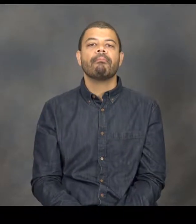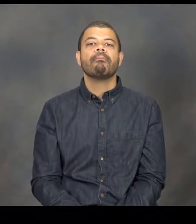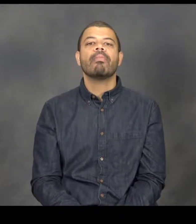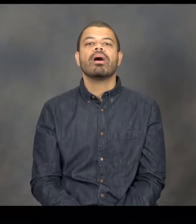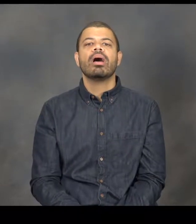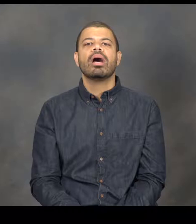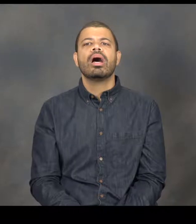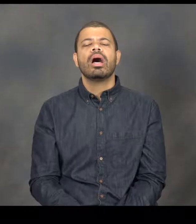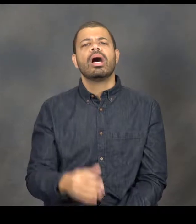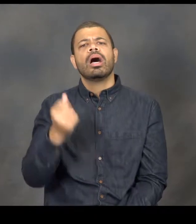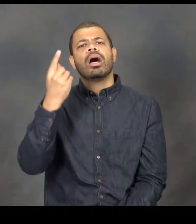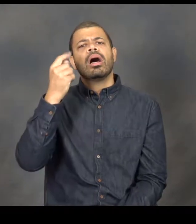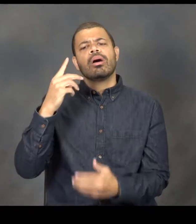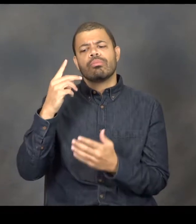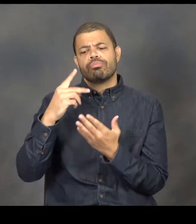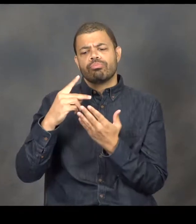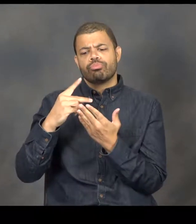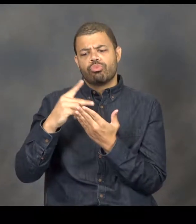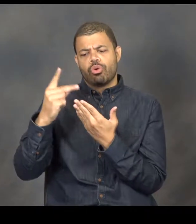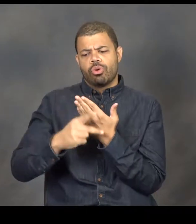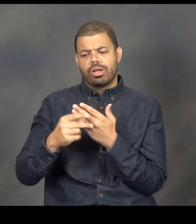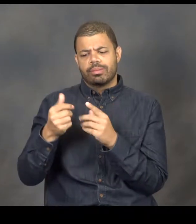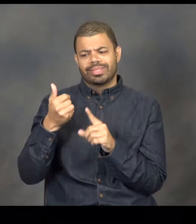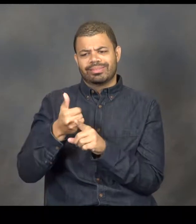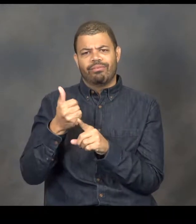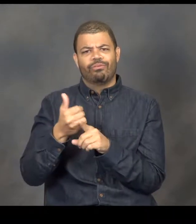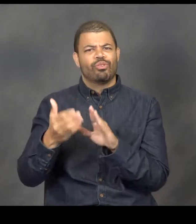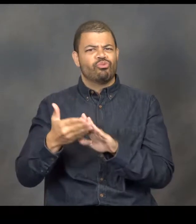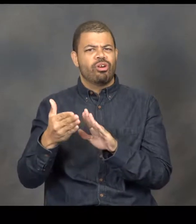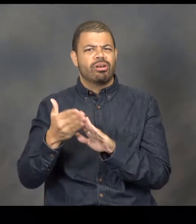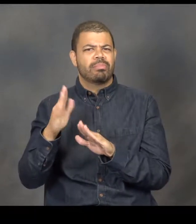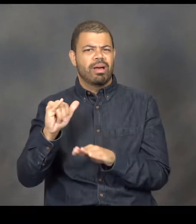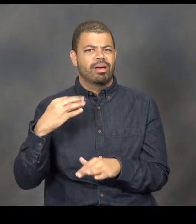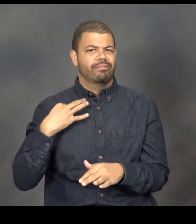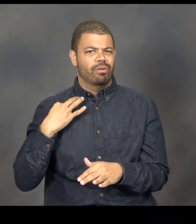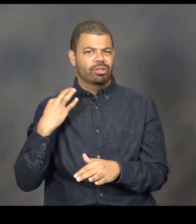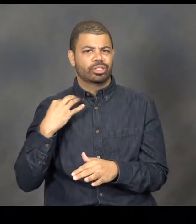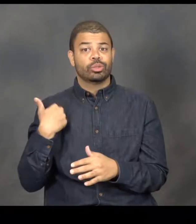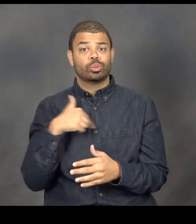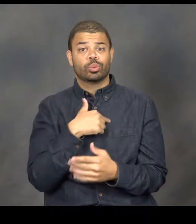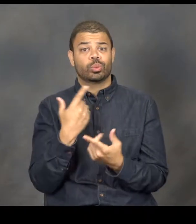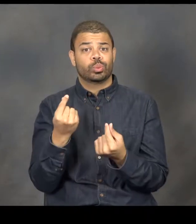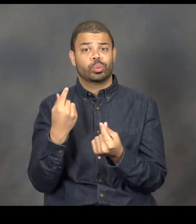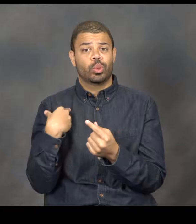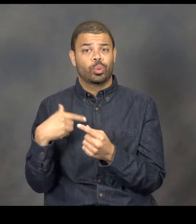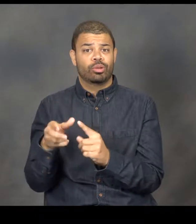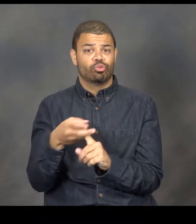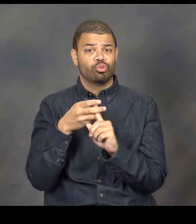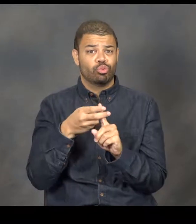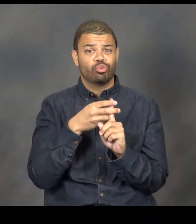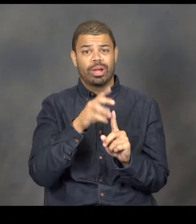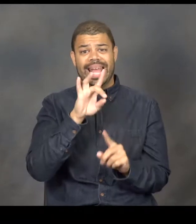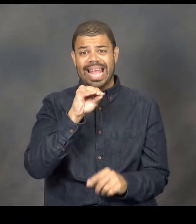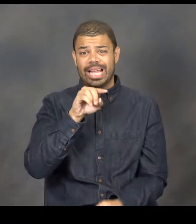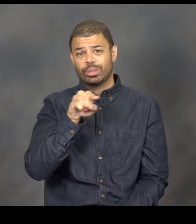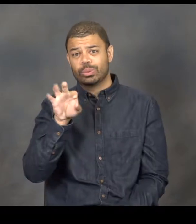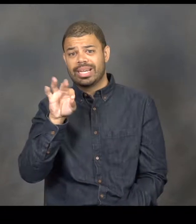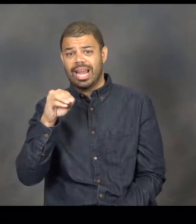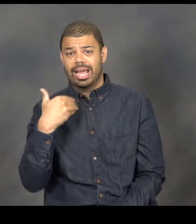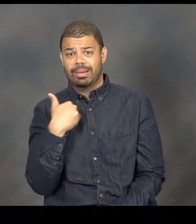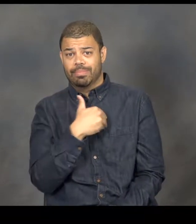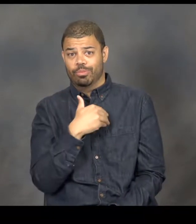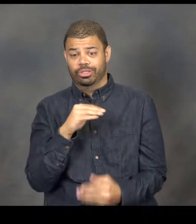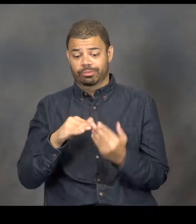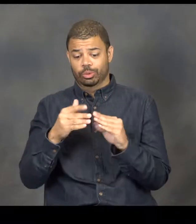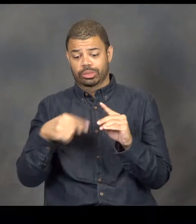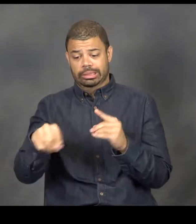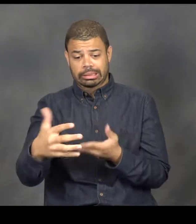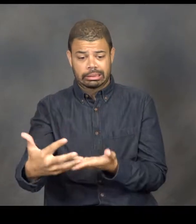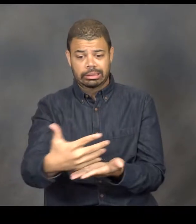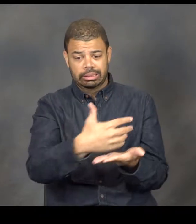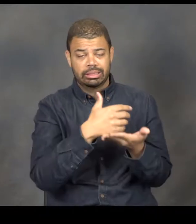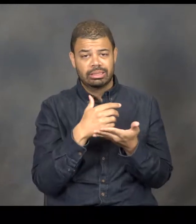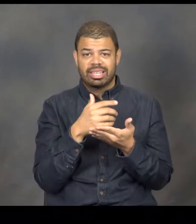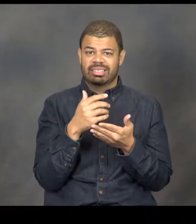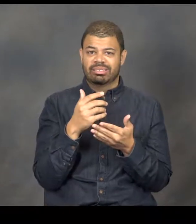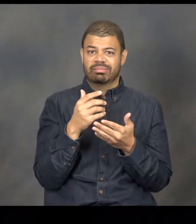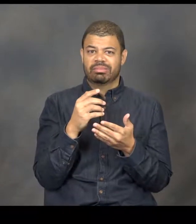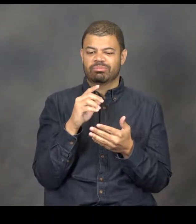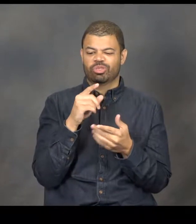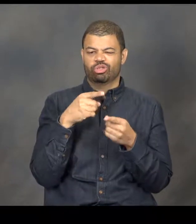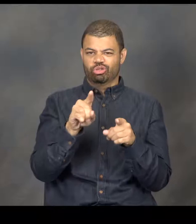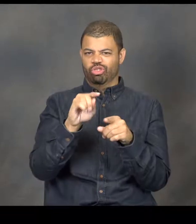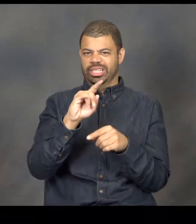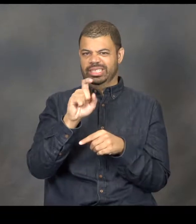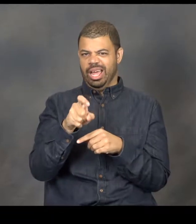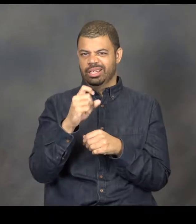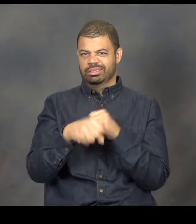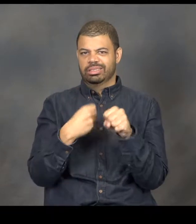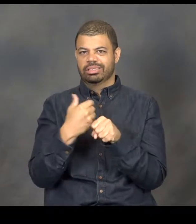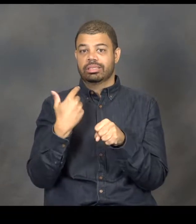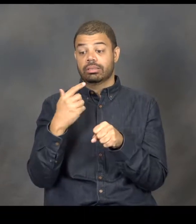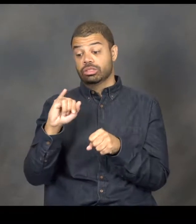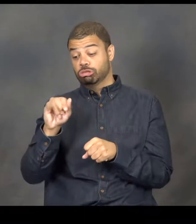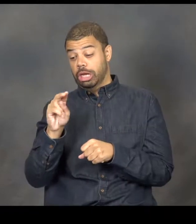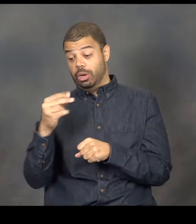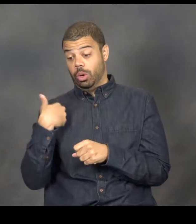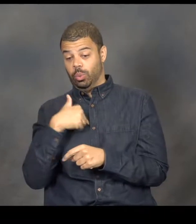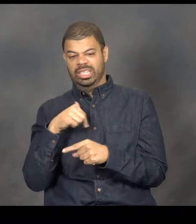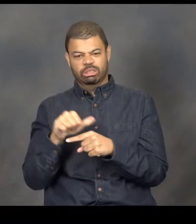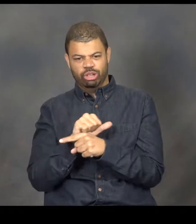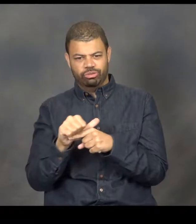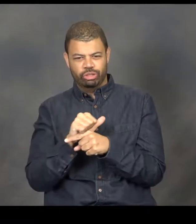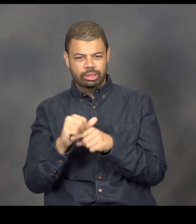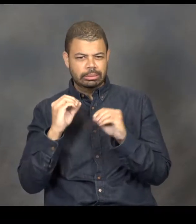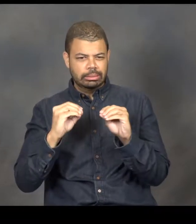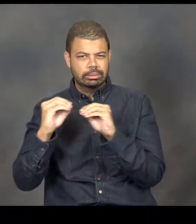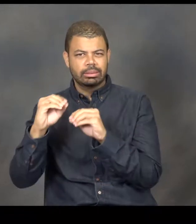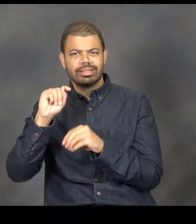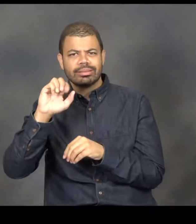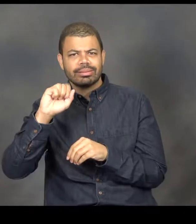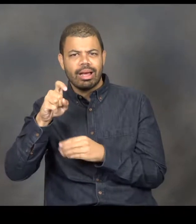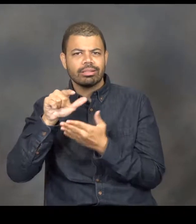And then overseen, supervised, by myself